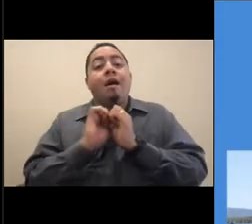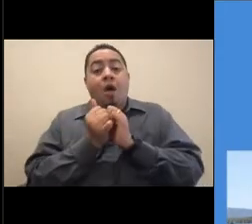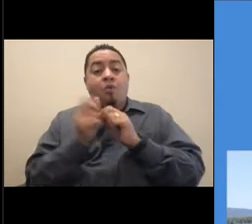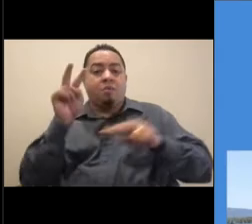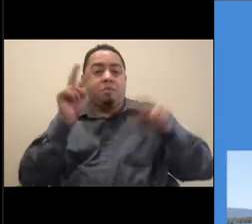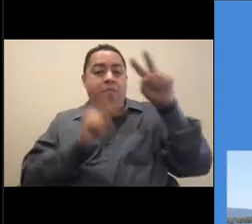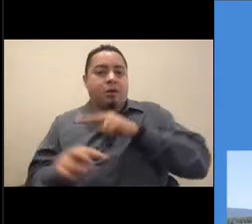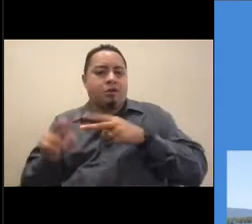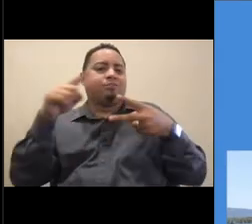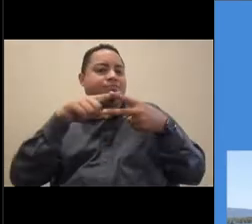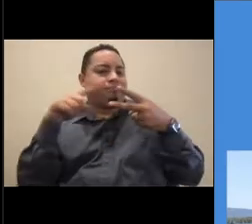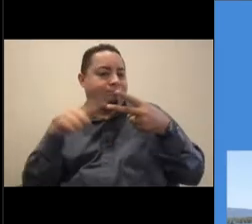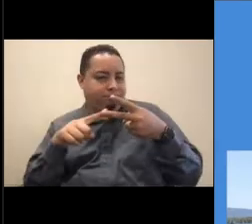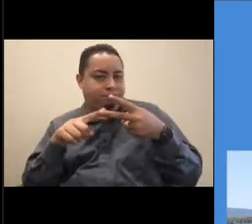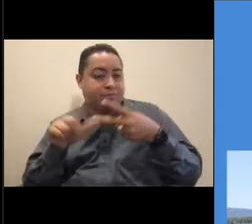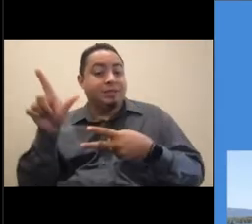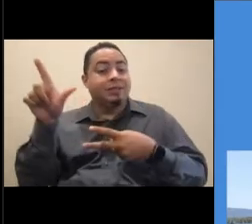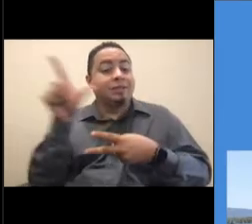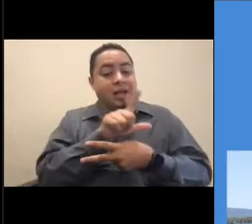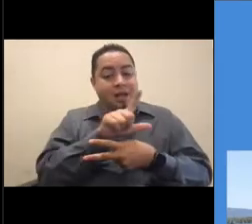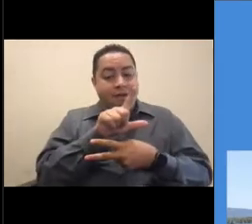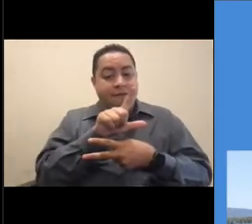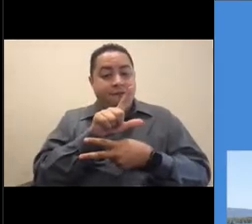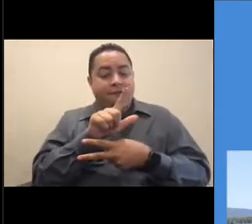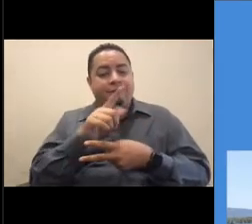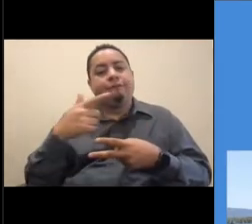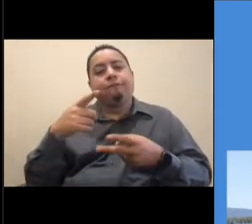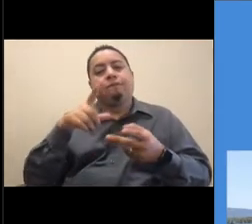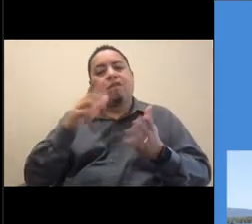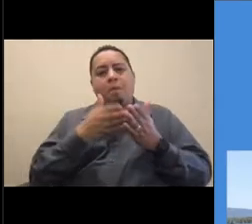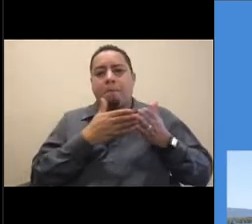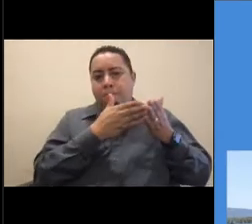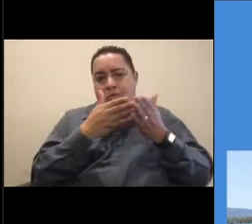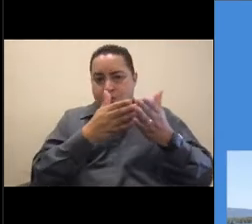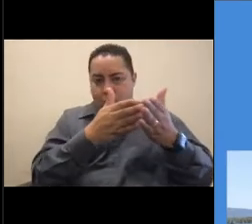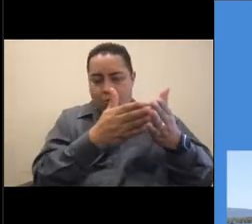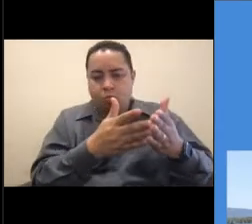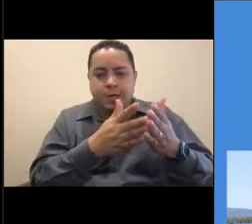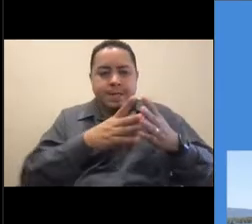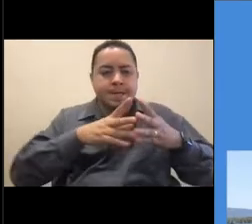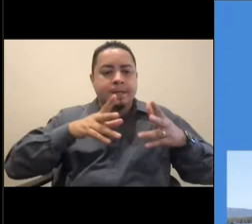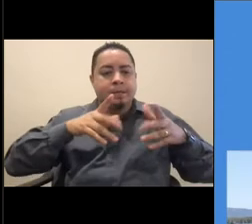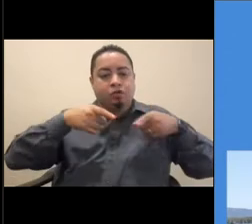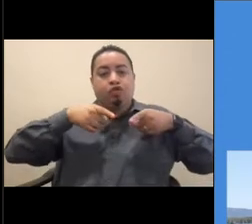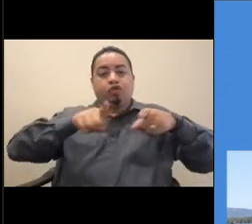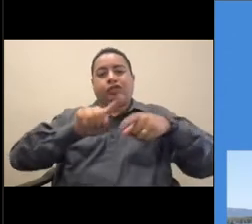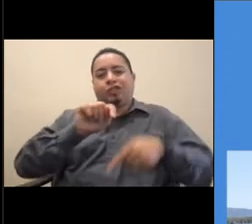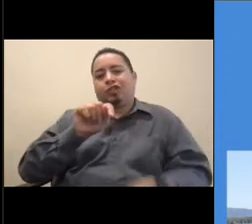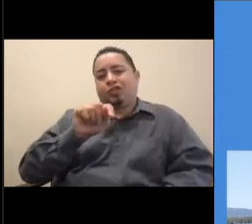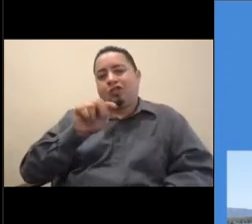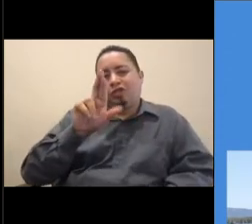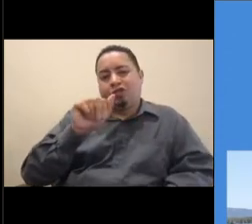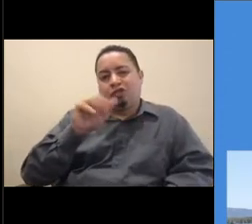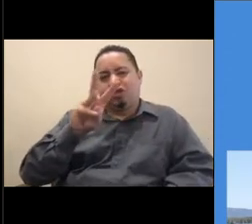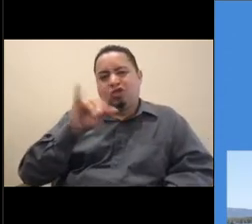So on the left is a photo of our research vessel, and this is a photo during trawling. And so trawling, I'm going to show you a video in just a minute,